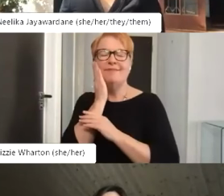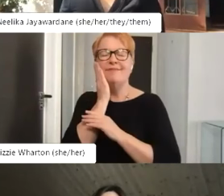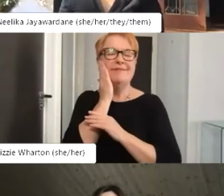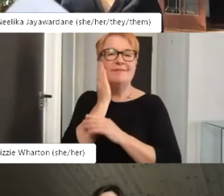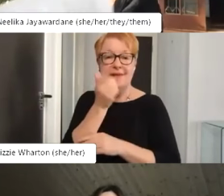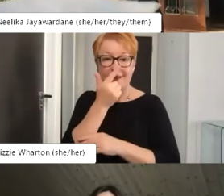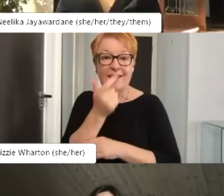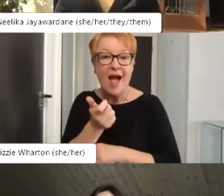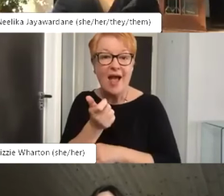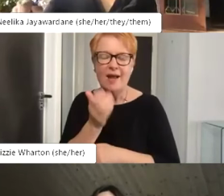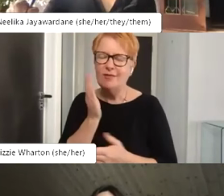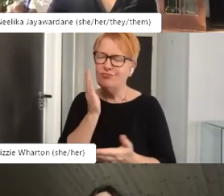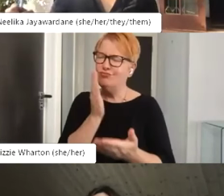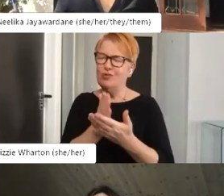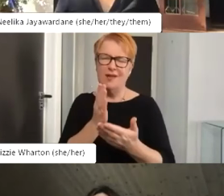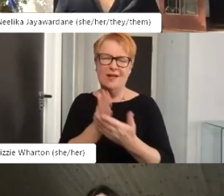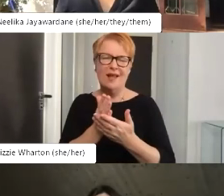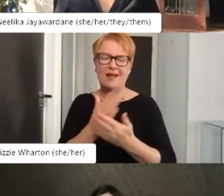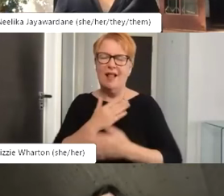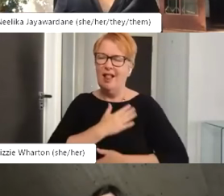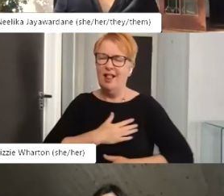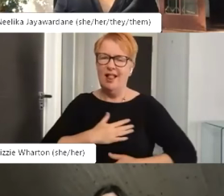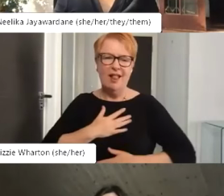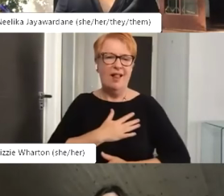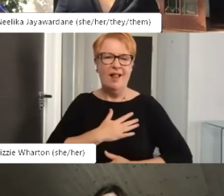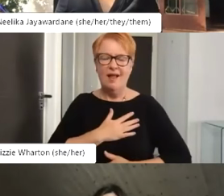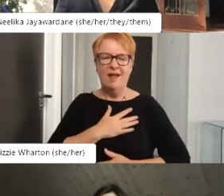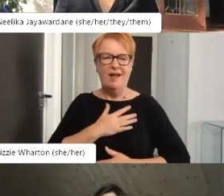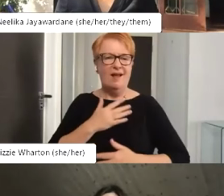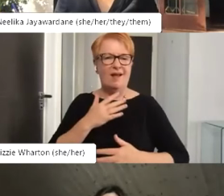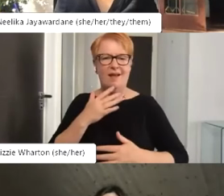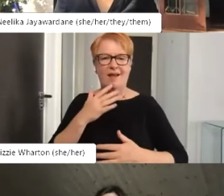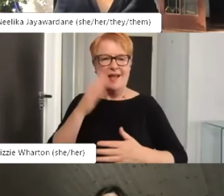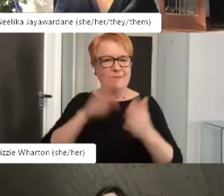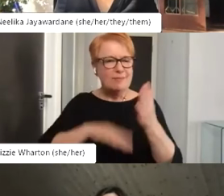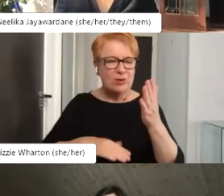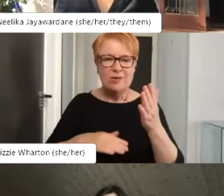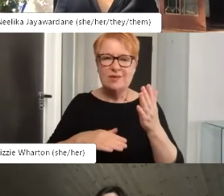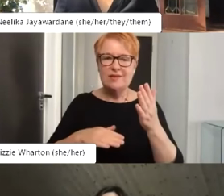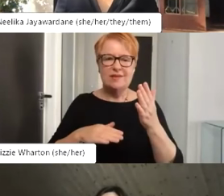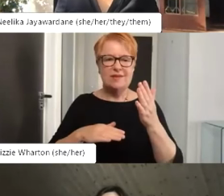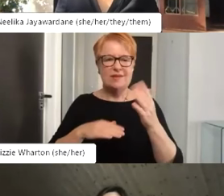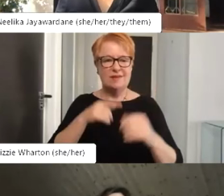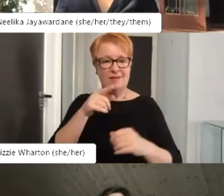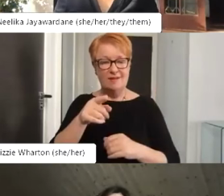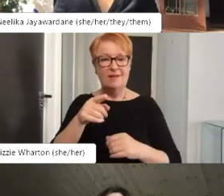And the interaction with actors was also very, very one to one personal, improvised based